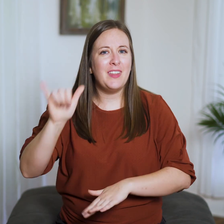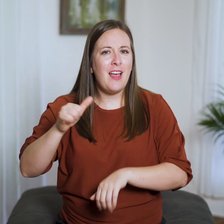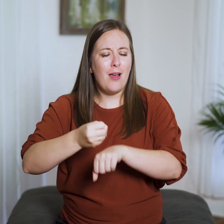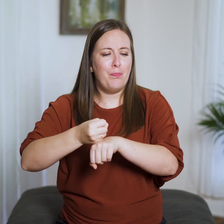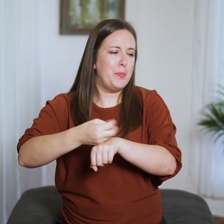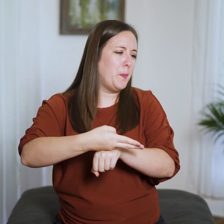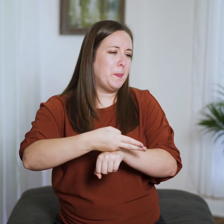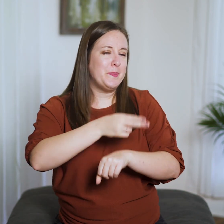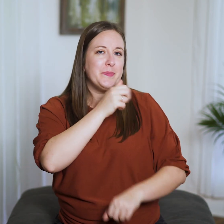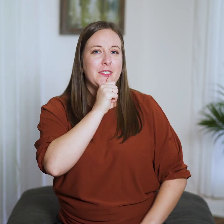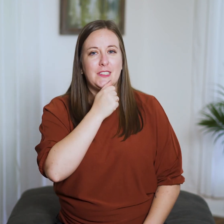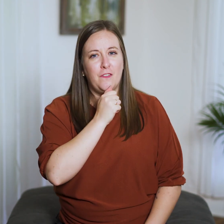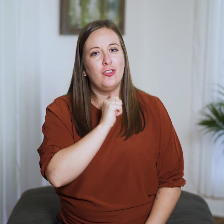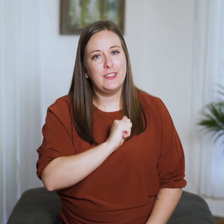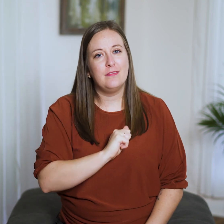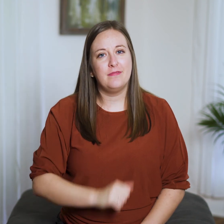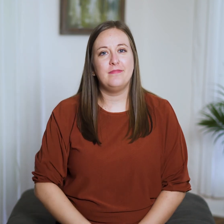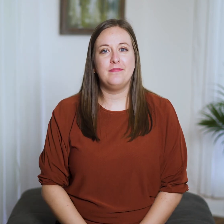which will always outlast the suffering!